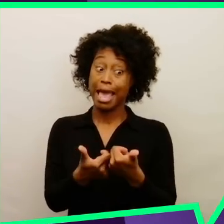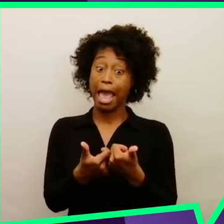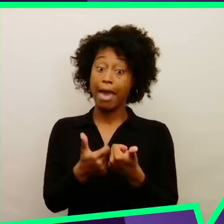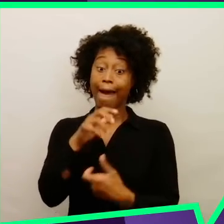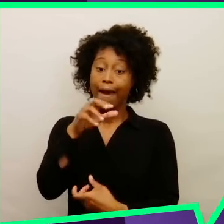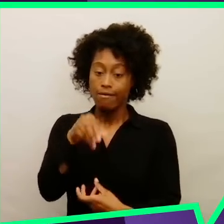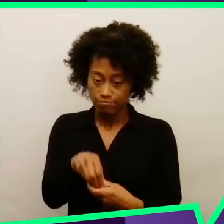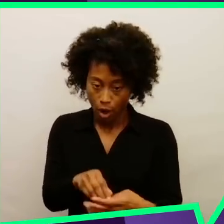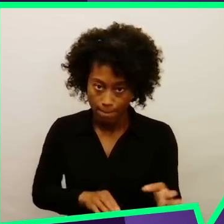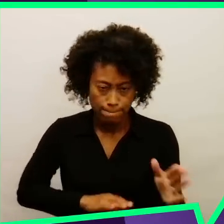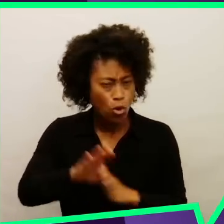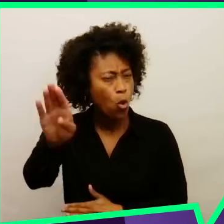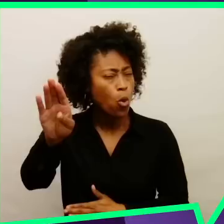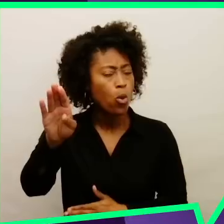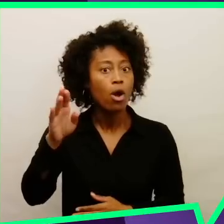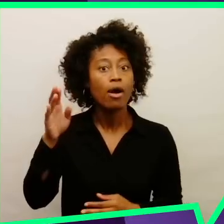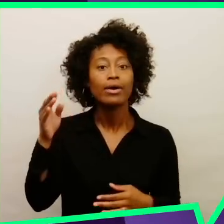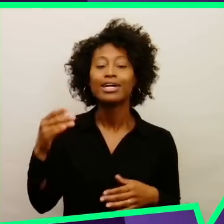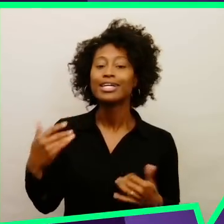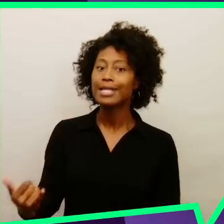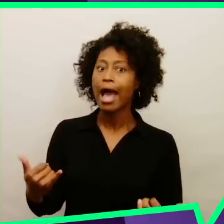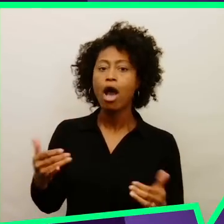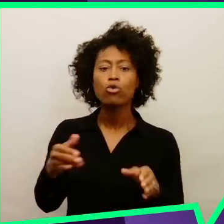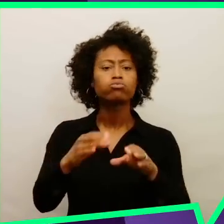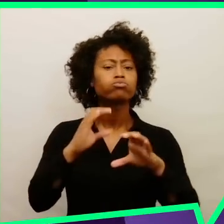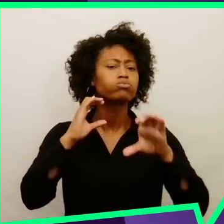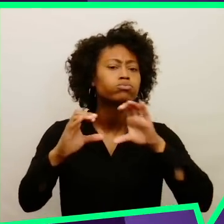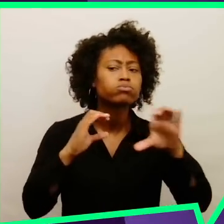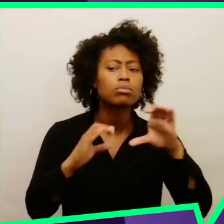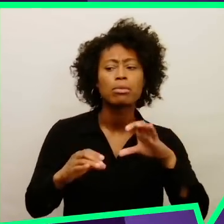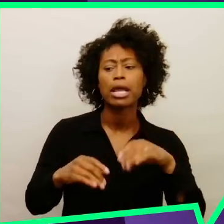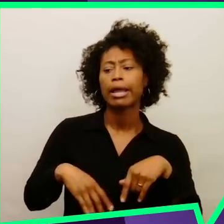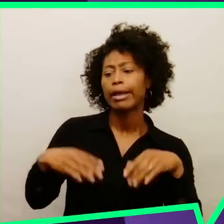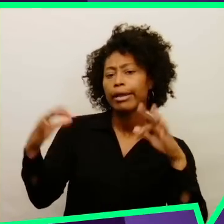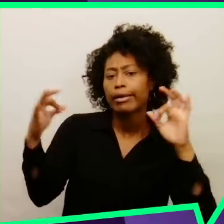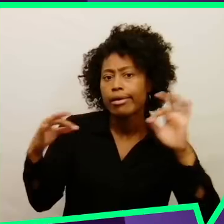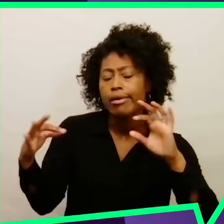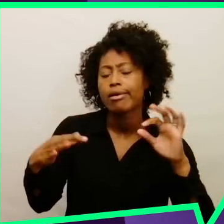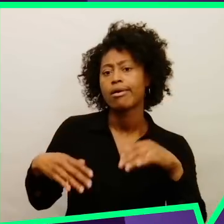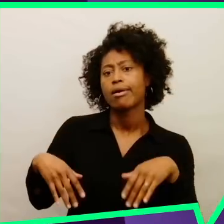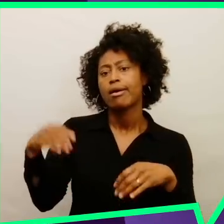And he's able to communicate, collaborate, and build worlds